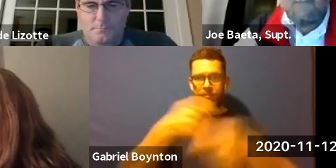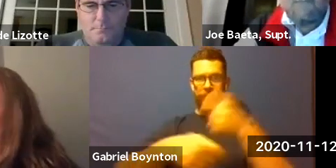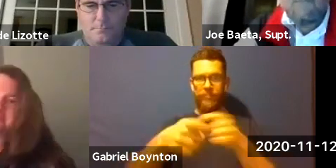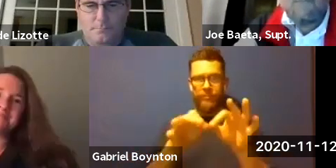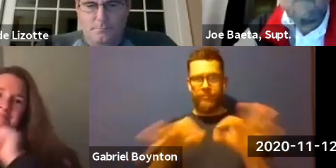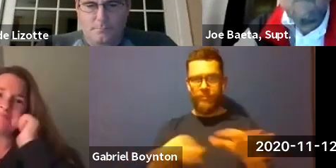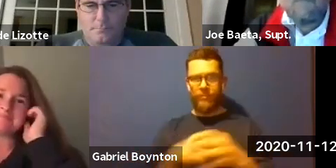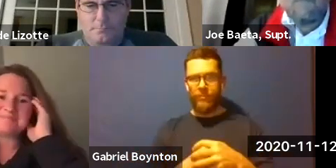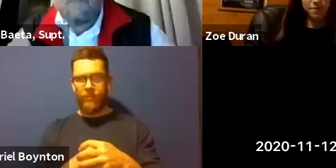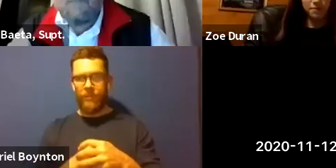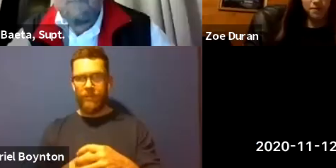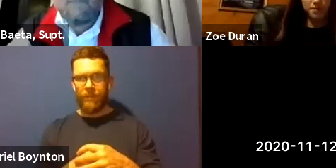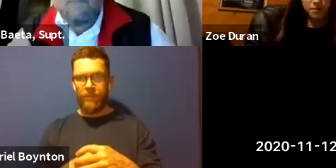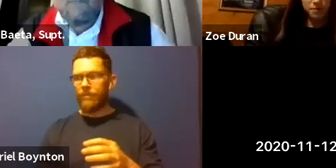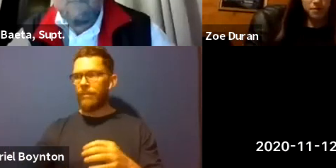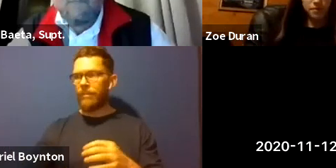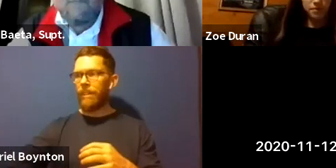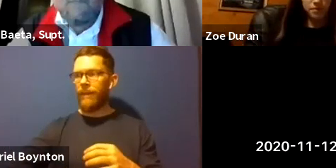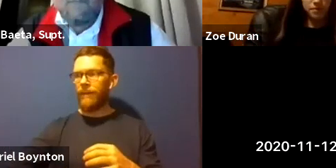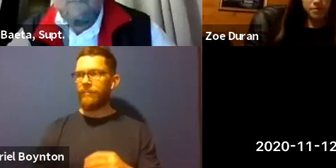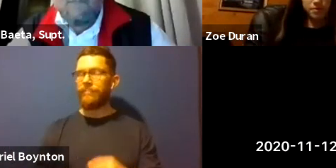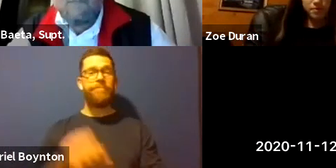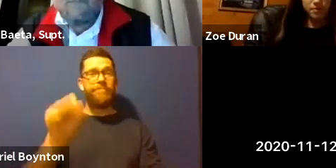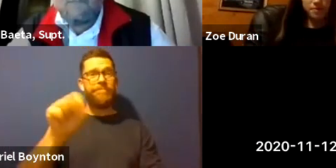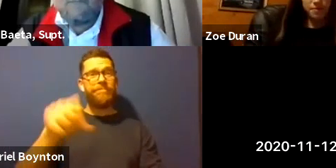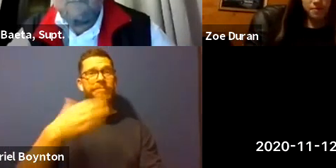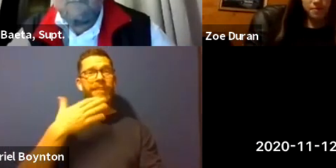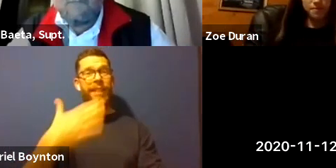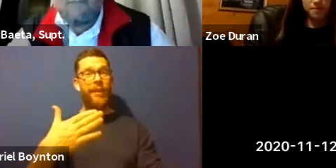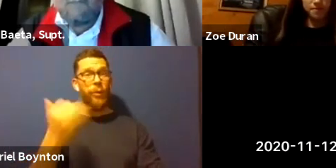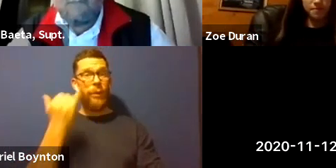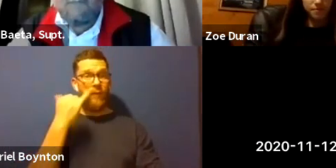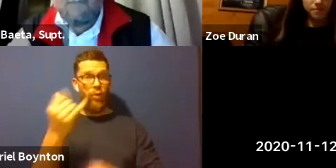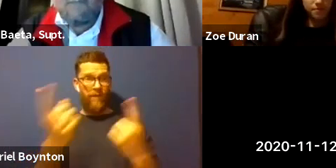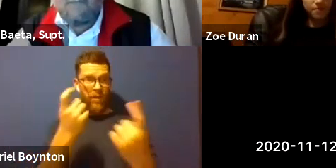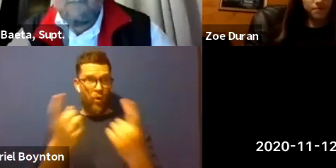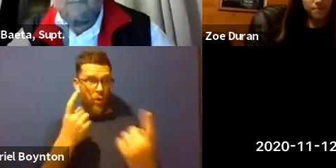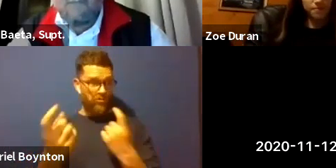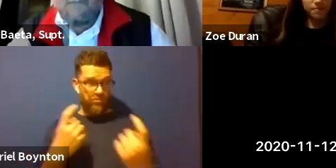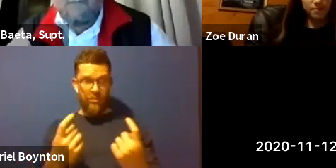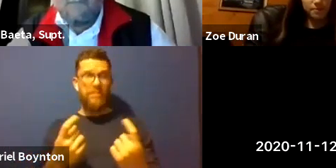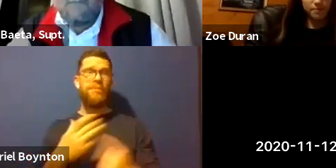Karen Winsper: Yes, thank you, Christina. If you have any questions for either of us, please feel free